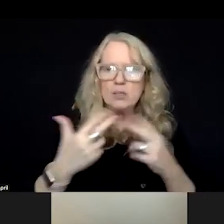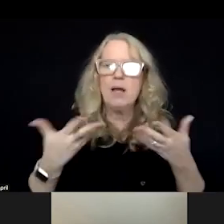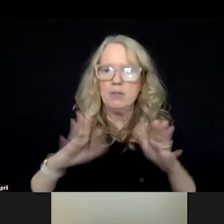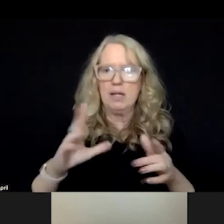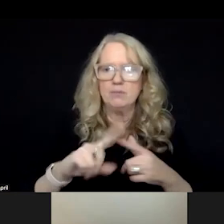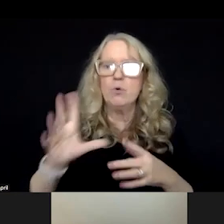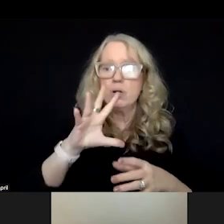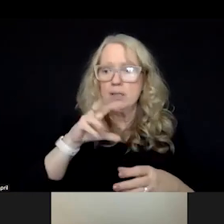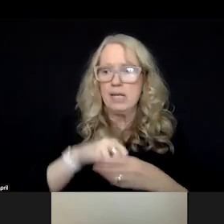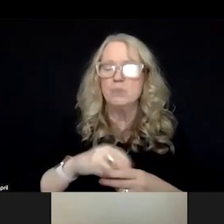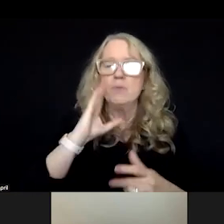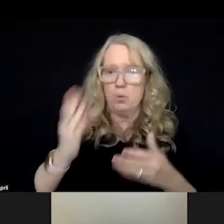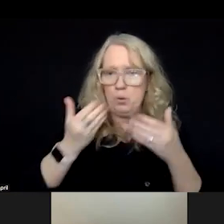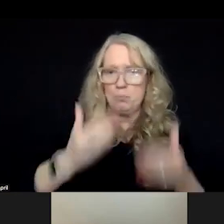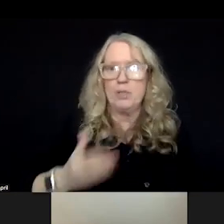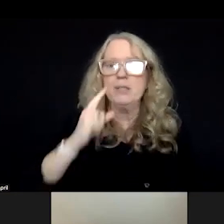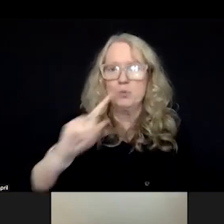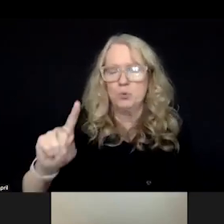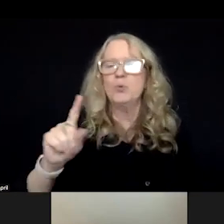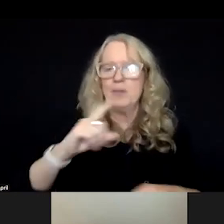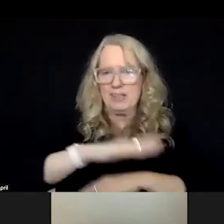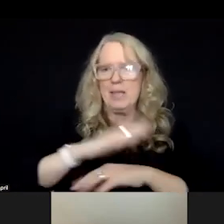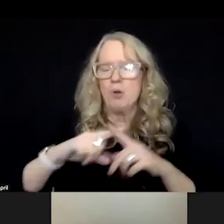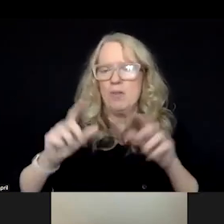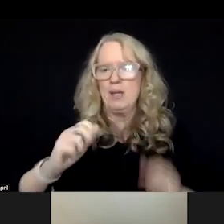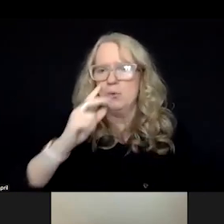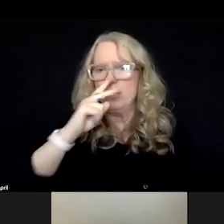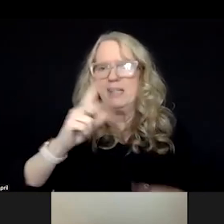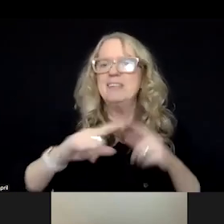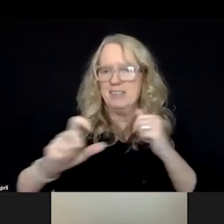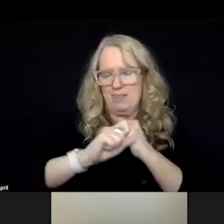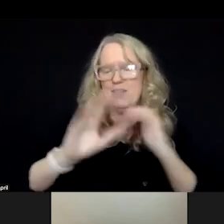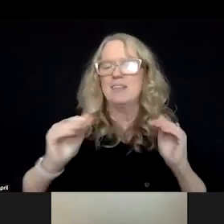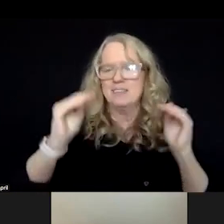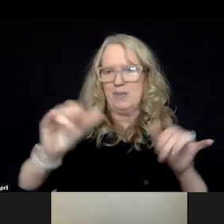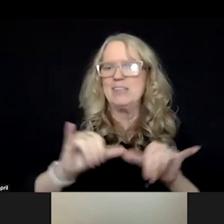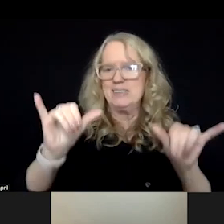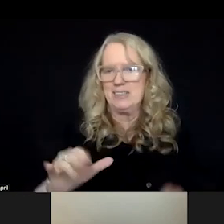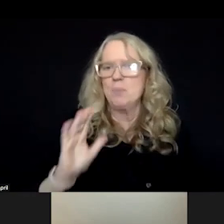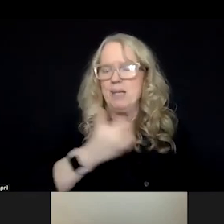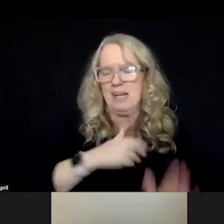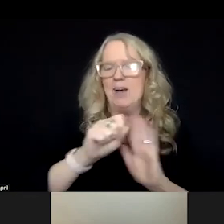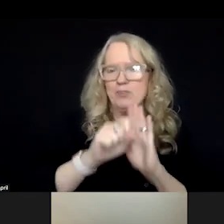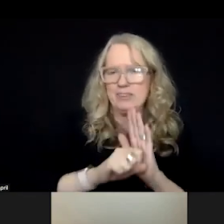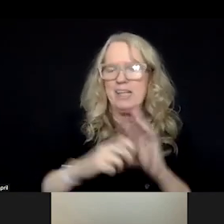AND BRING THEM TO THE TABLE TO SEE HOW WE CAN ADVANCE CRISIS SYSTEMS IN OUR STATE. THIS MONTH WE THOUGHT IT WOULD